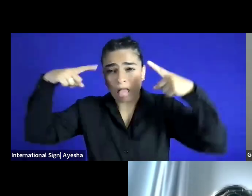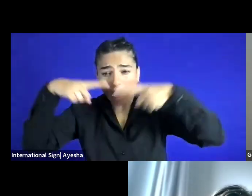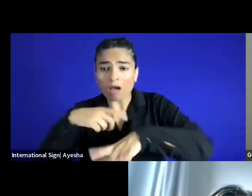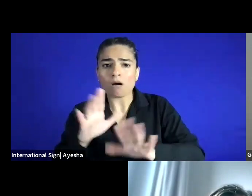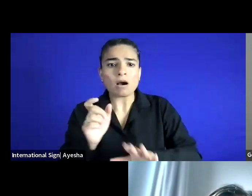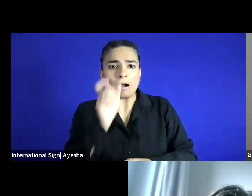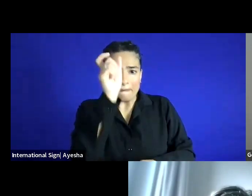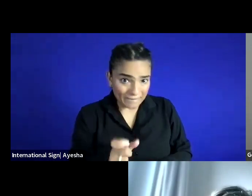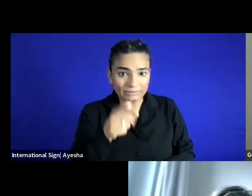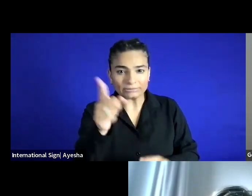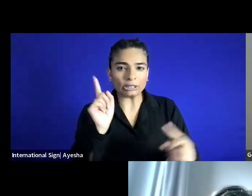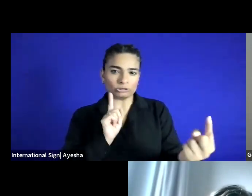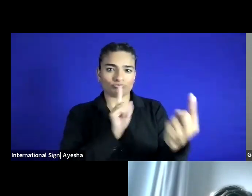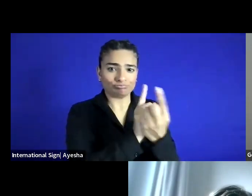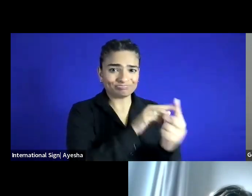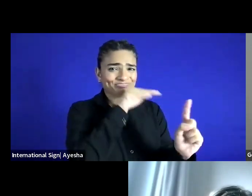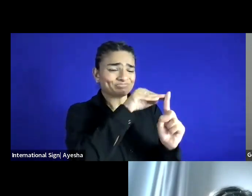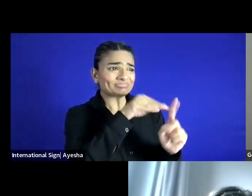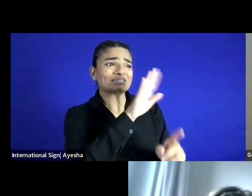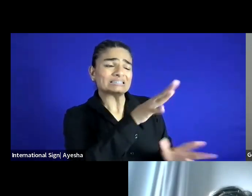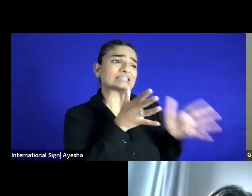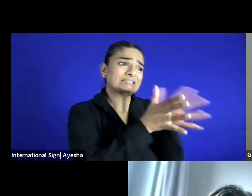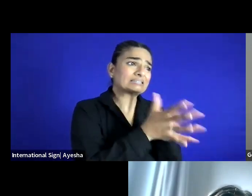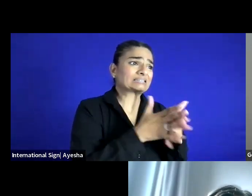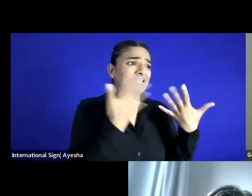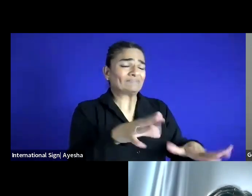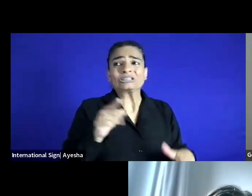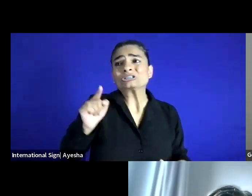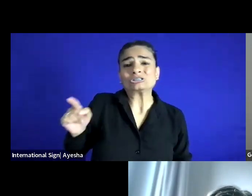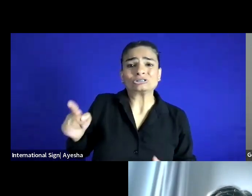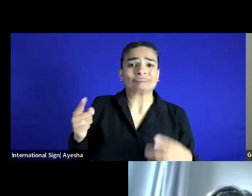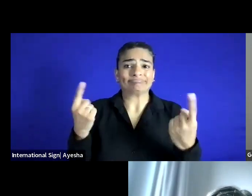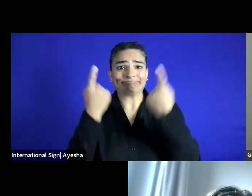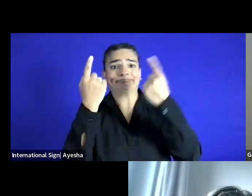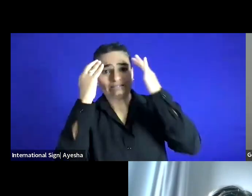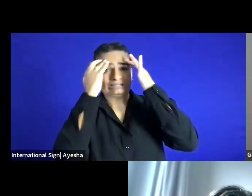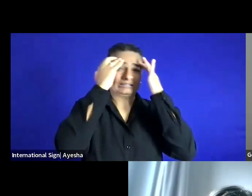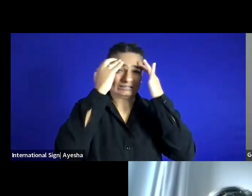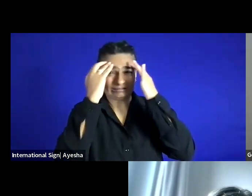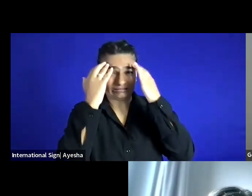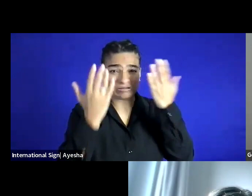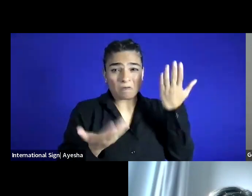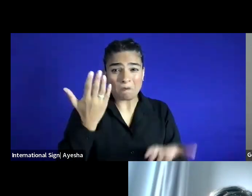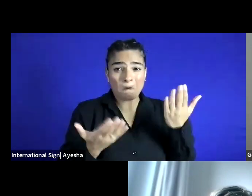or maybe even think something happened, and I need the support to, feel more comfortable or to deal with the situation.